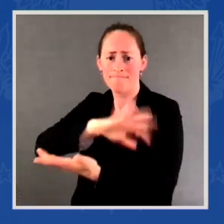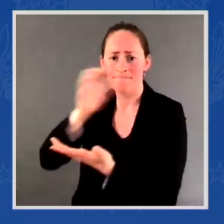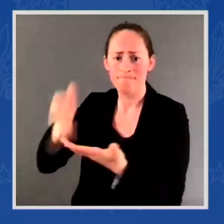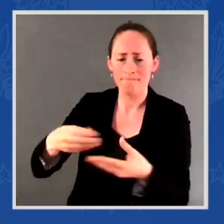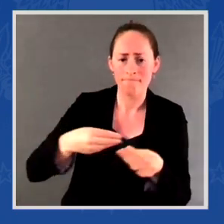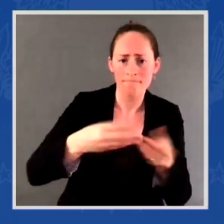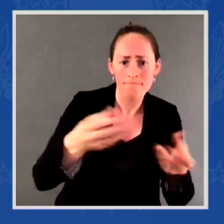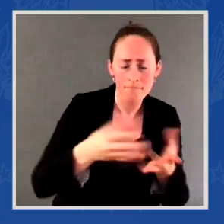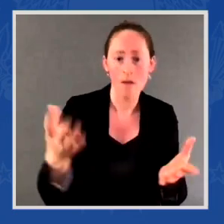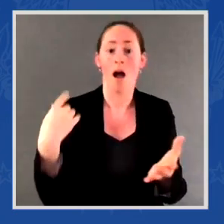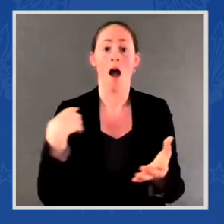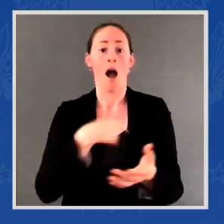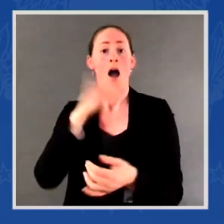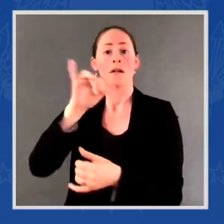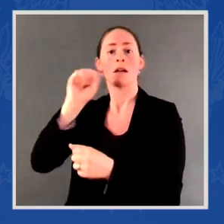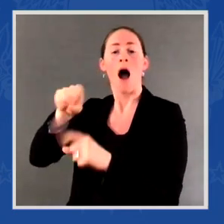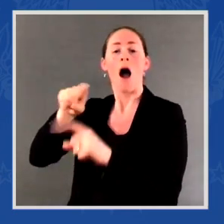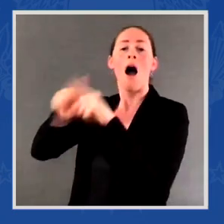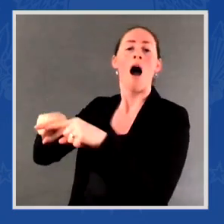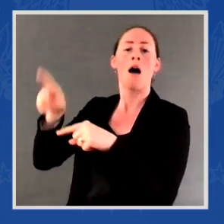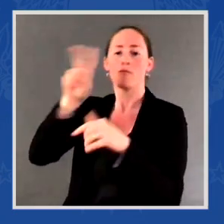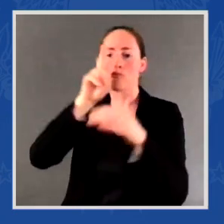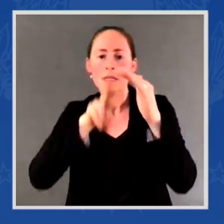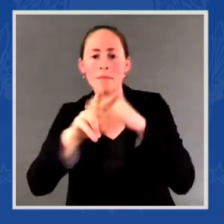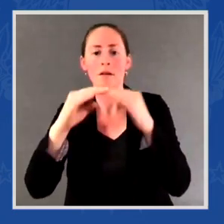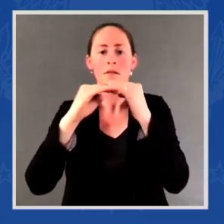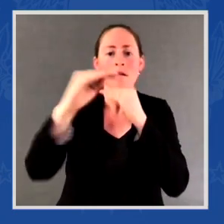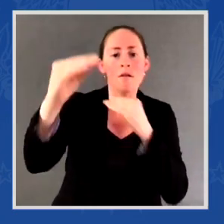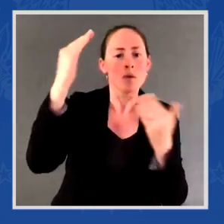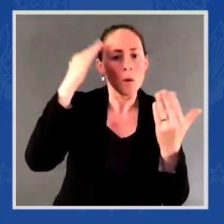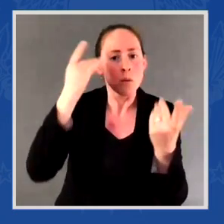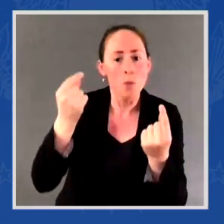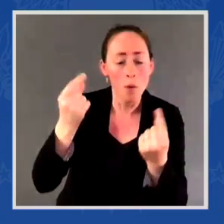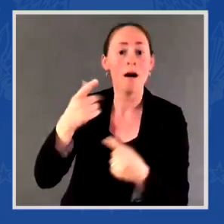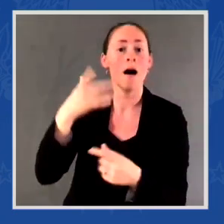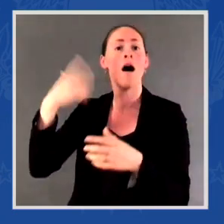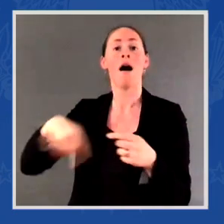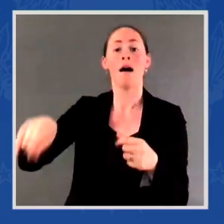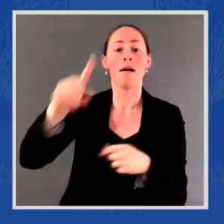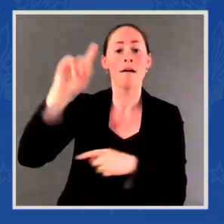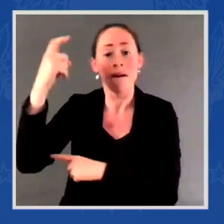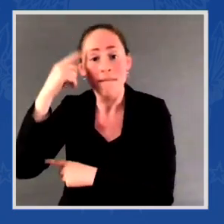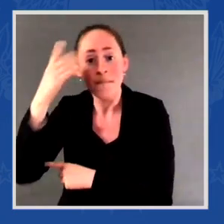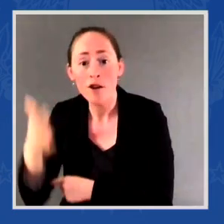and partnering with governors, both Democratic and Republican across the country,